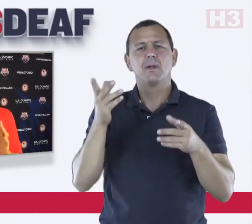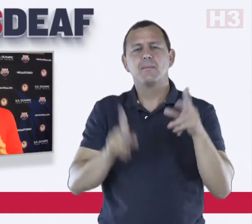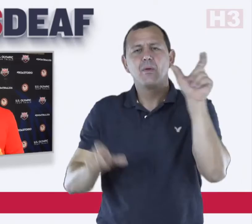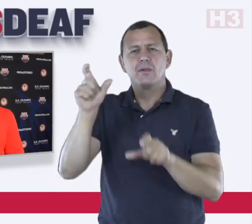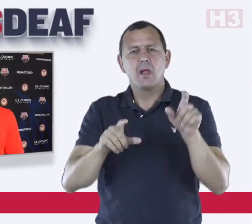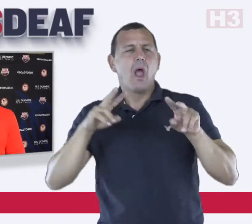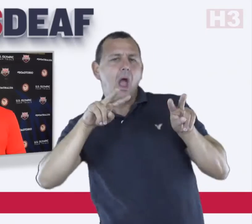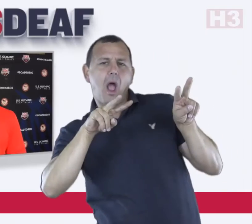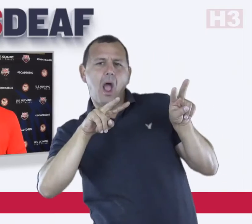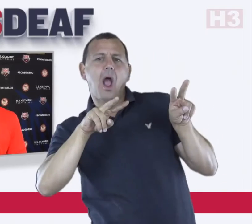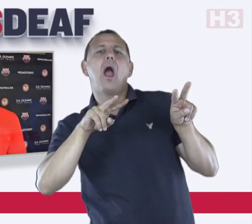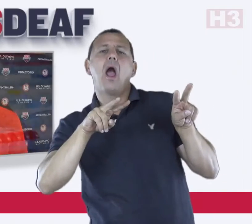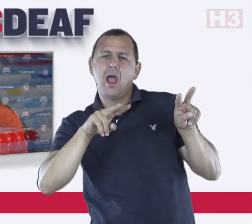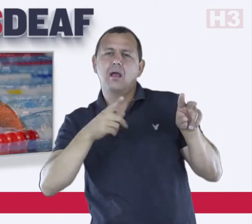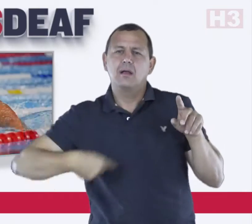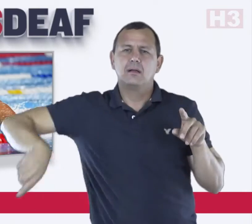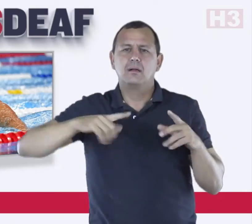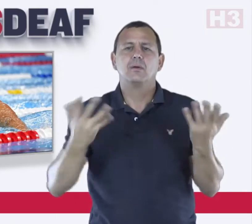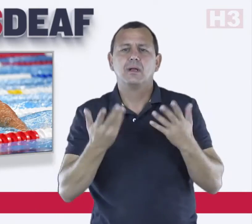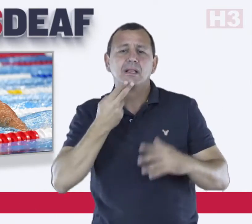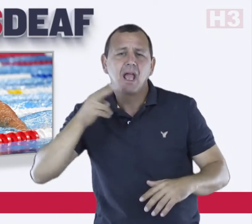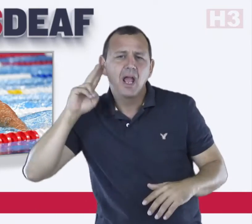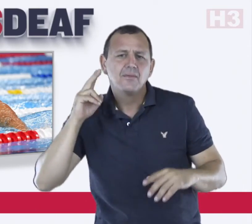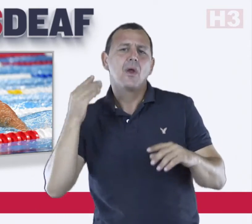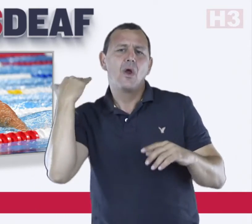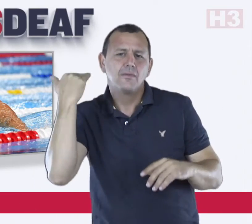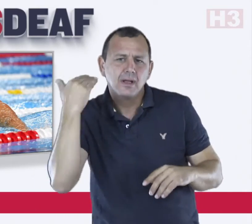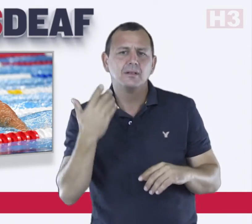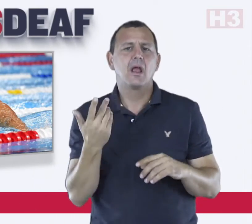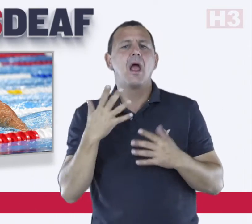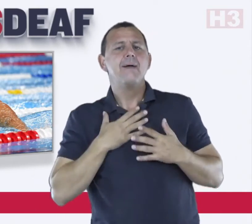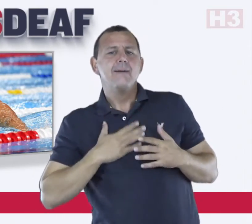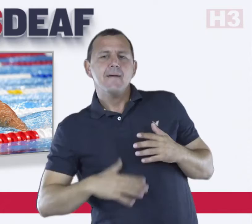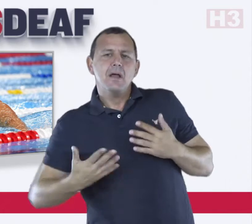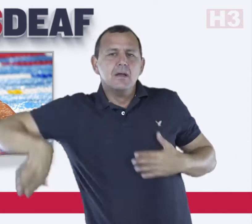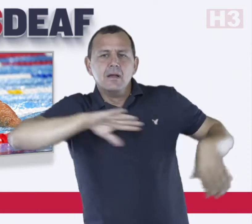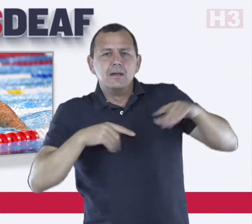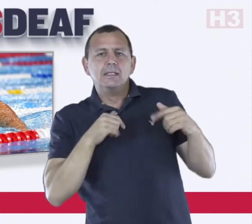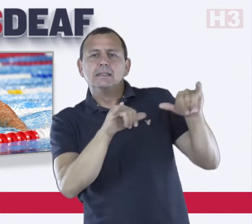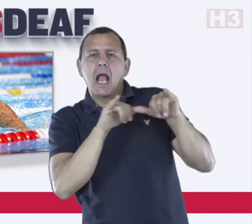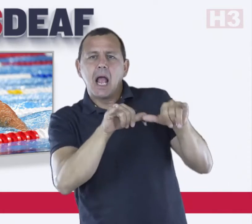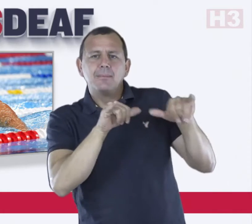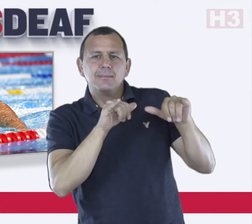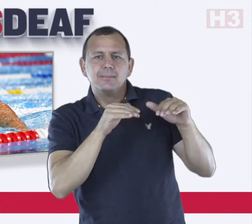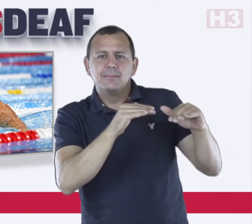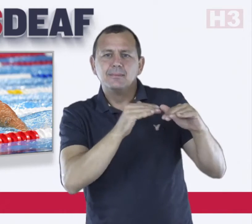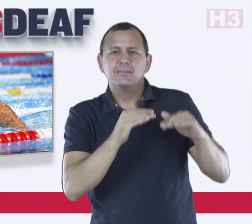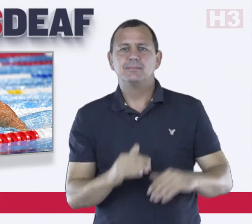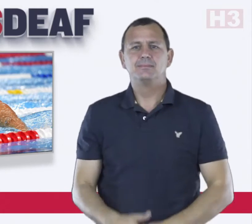a role model for deaf and hard of hearing swimmers.